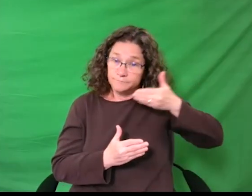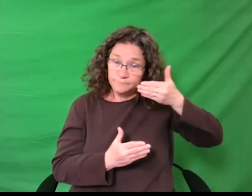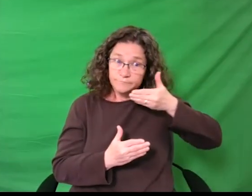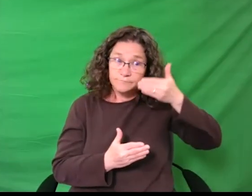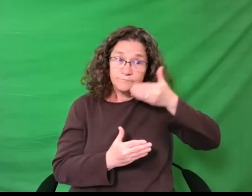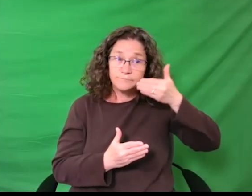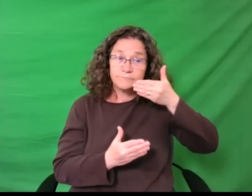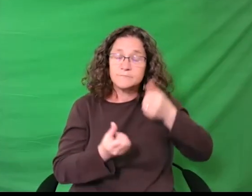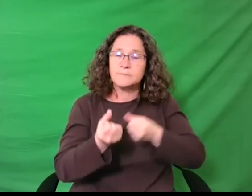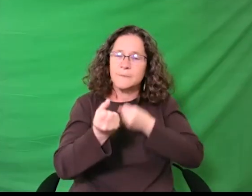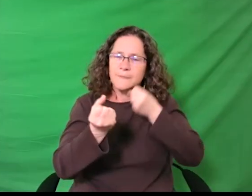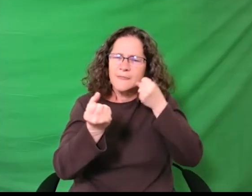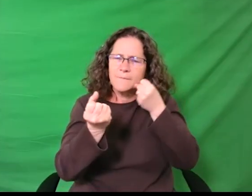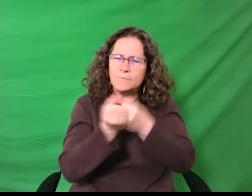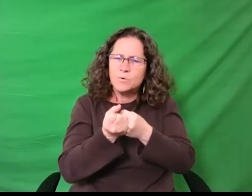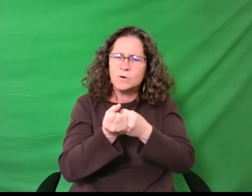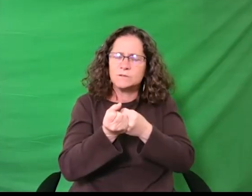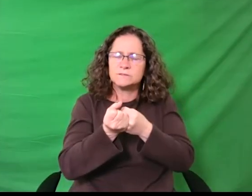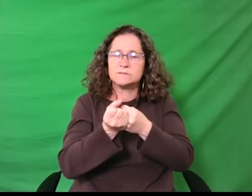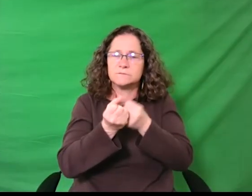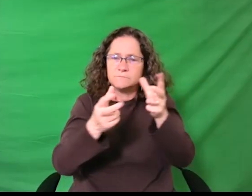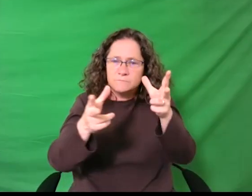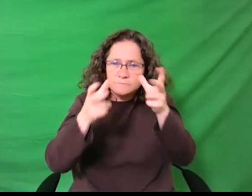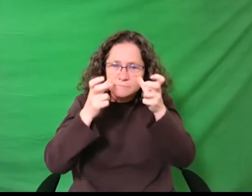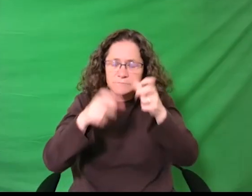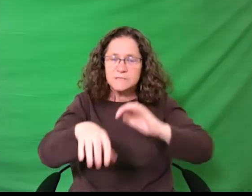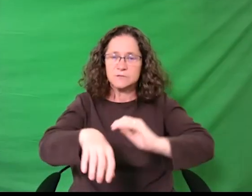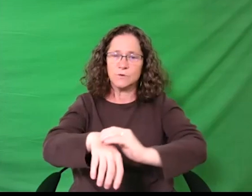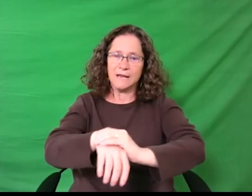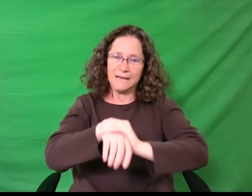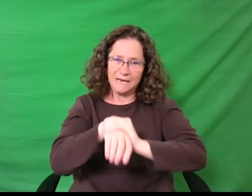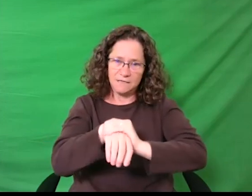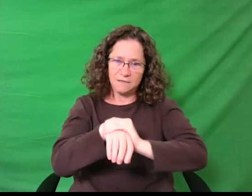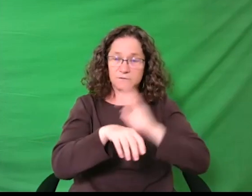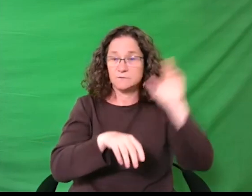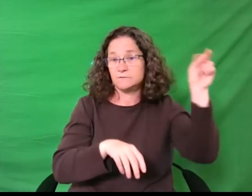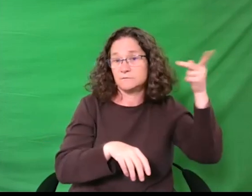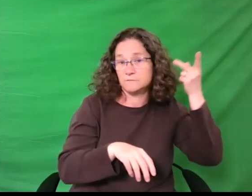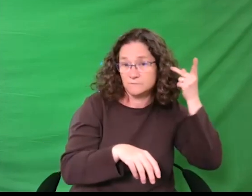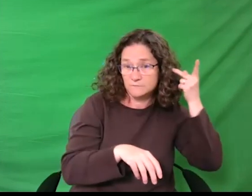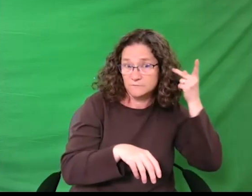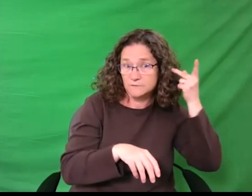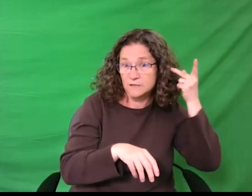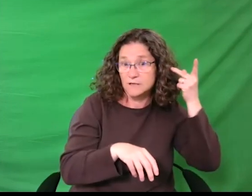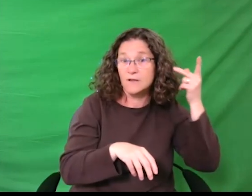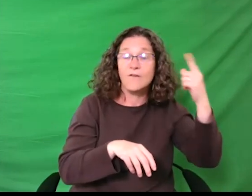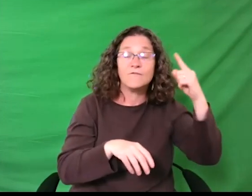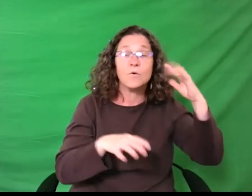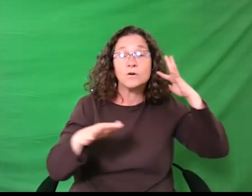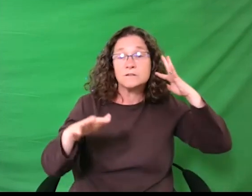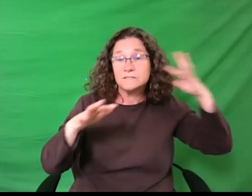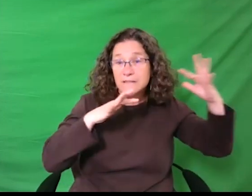supports access to English phonology at the sound level, syllable level, word, sentence,